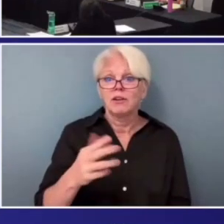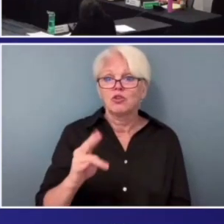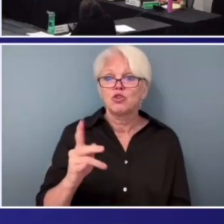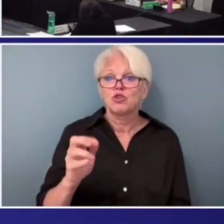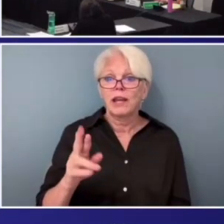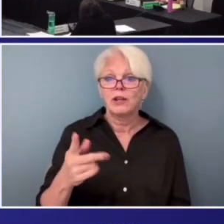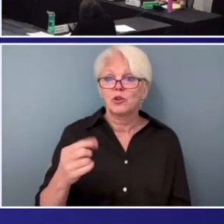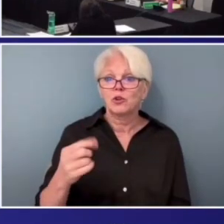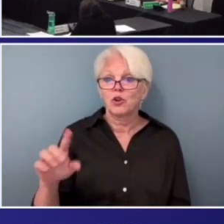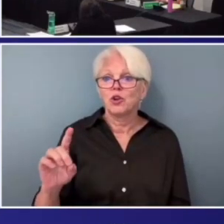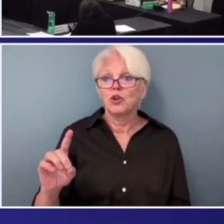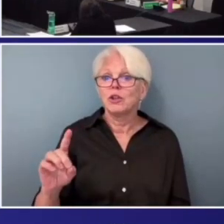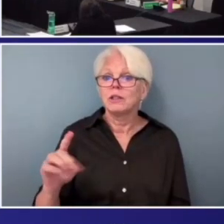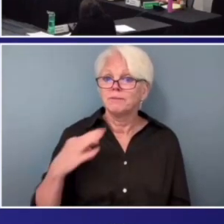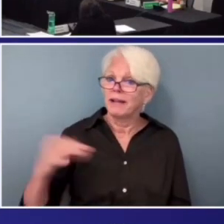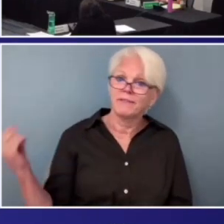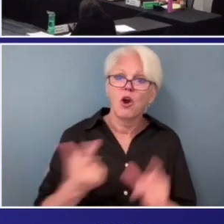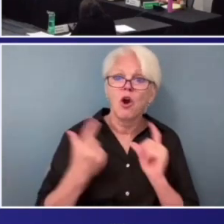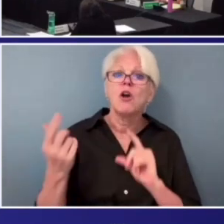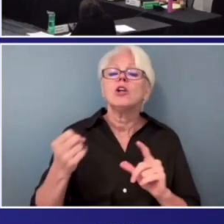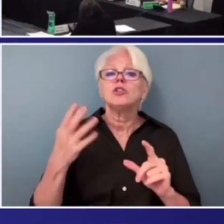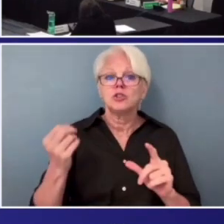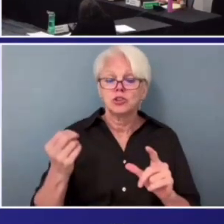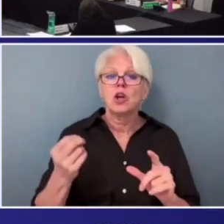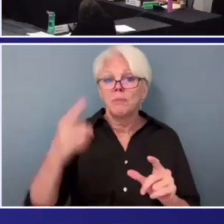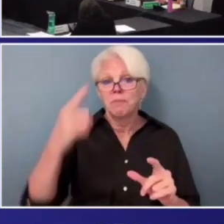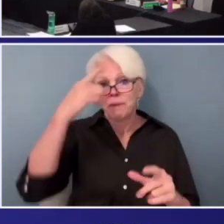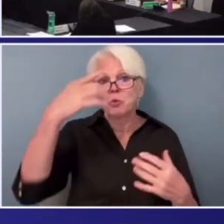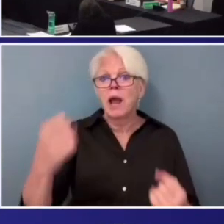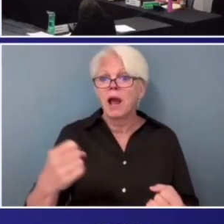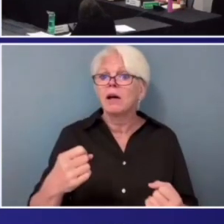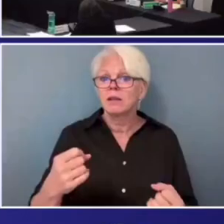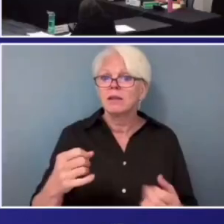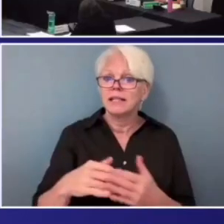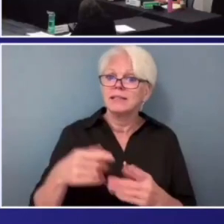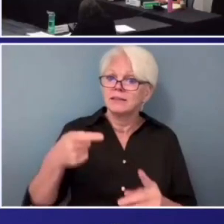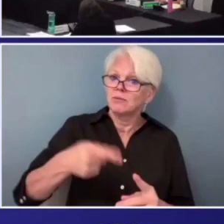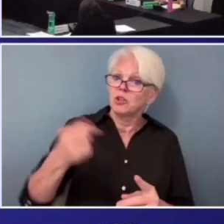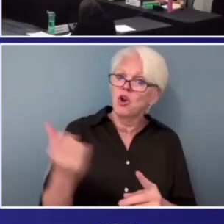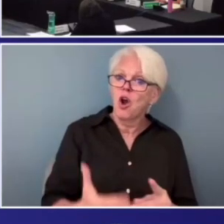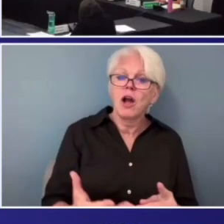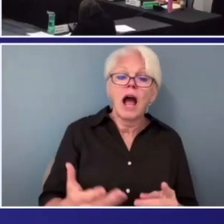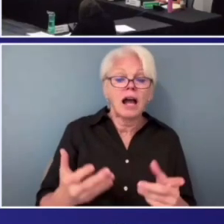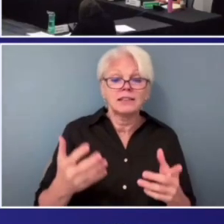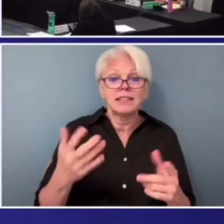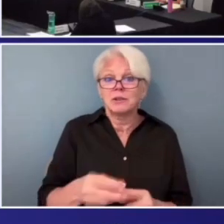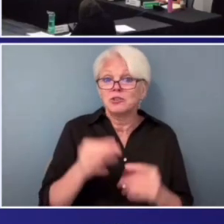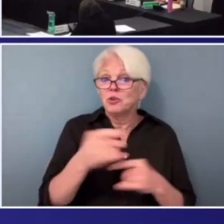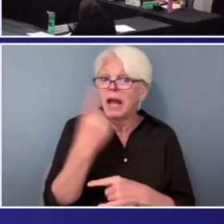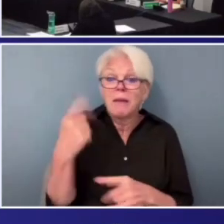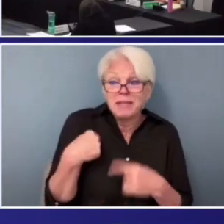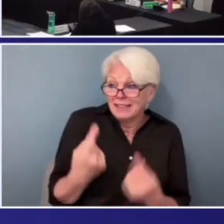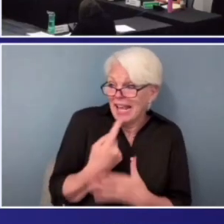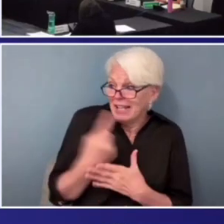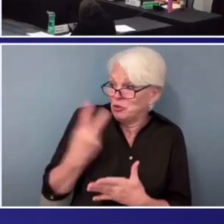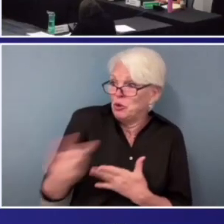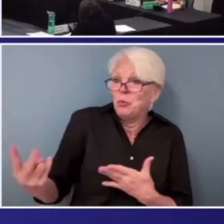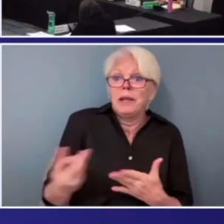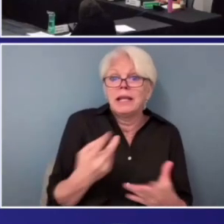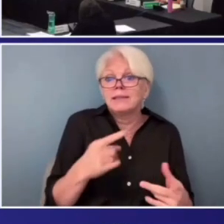to be the root cause issue of a lot of our challenges in this country, especially today, just in the last couple of weeks. So, including mental health licensure